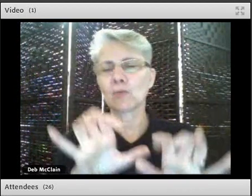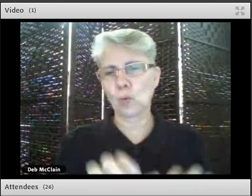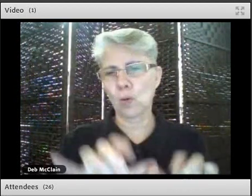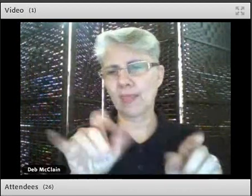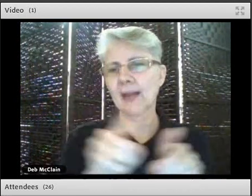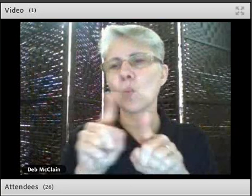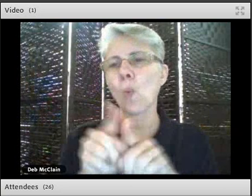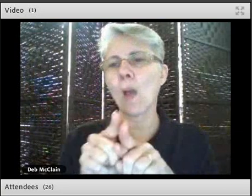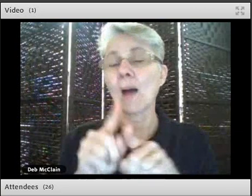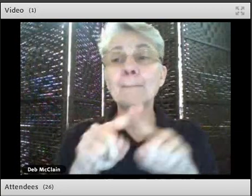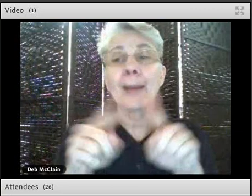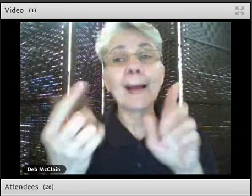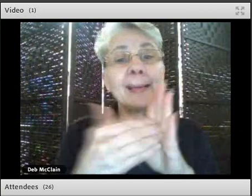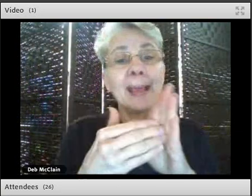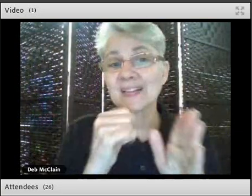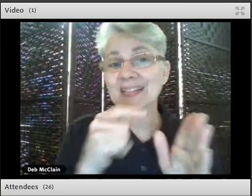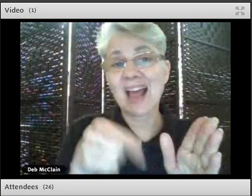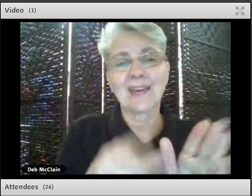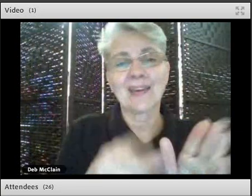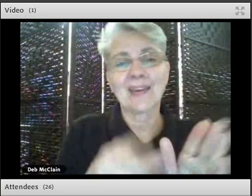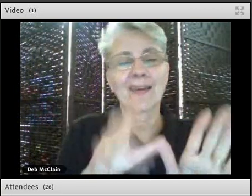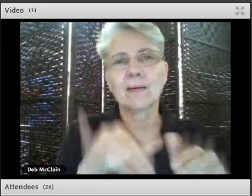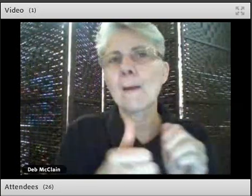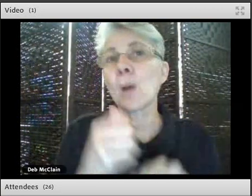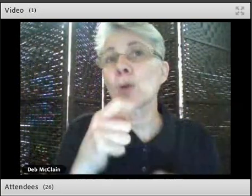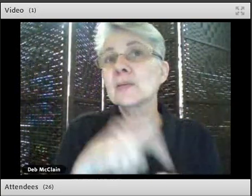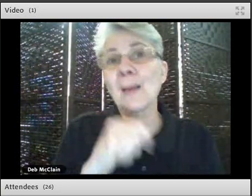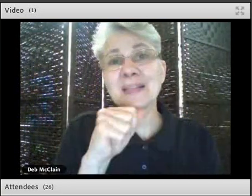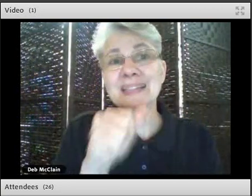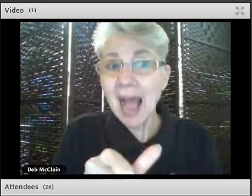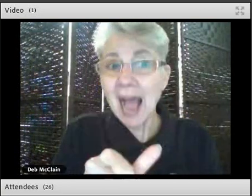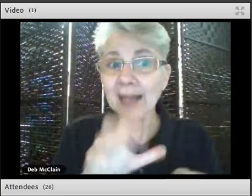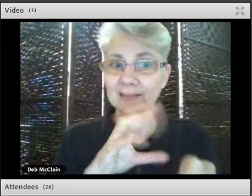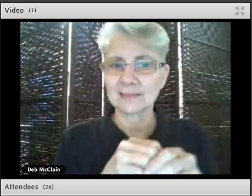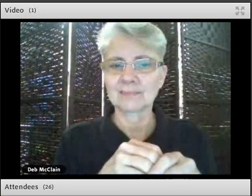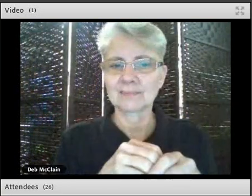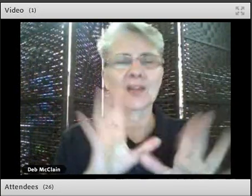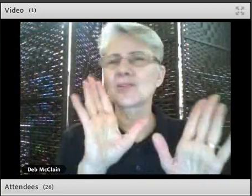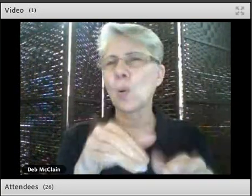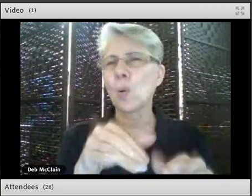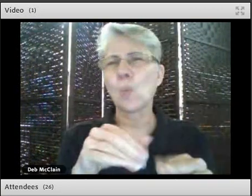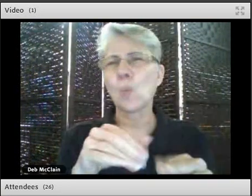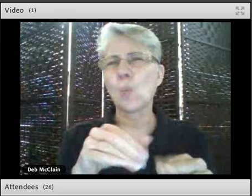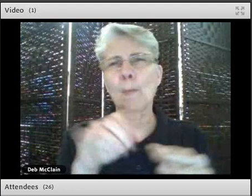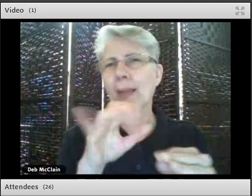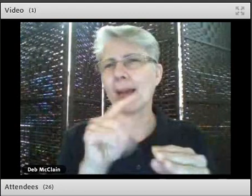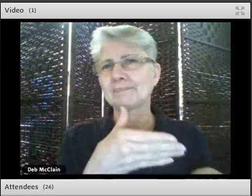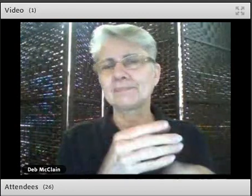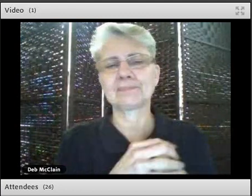Duration. Duration can end up being a little different. And sometimes for these audio,